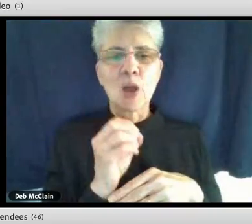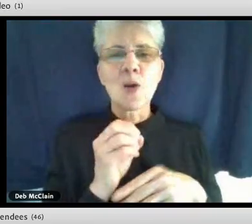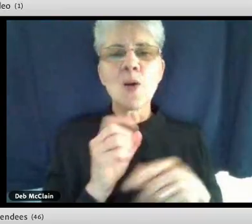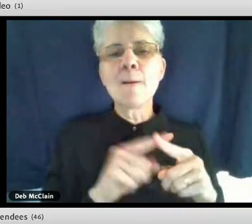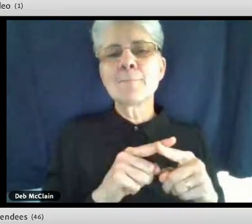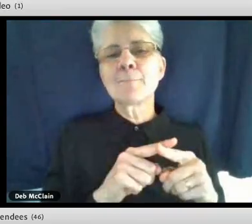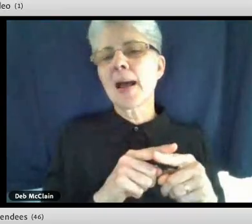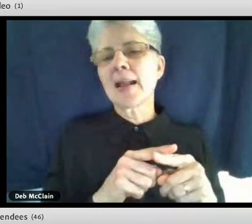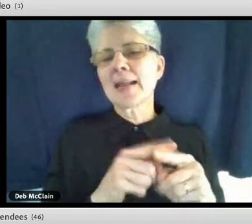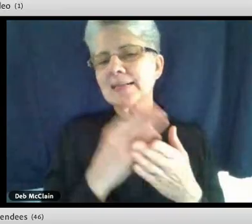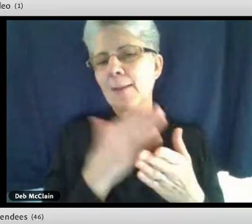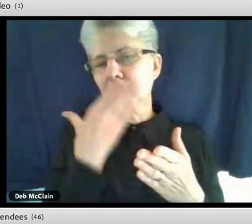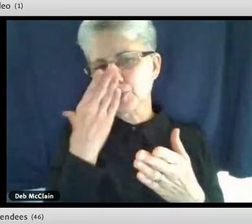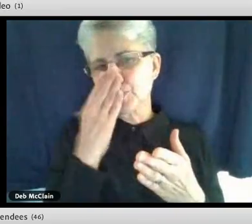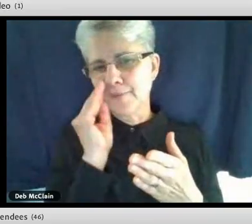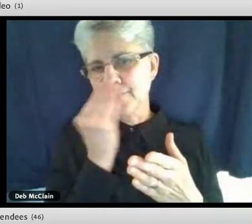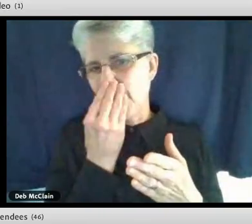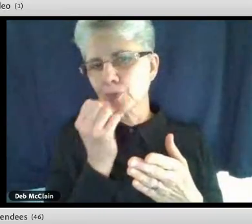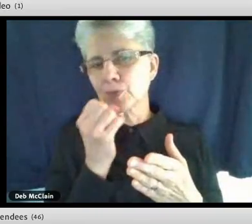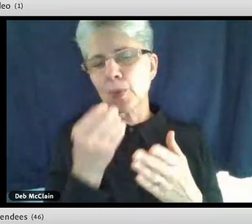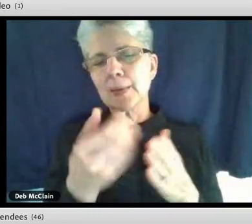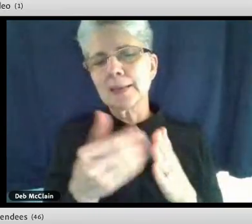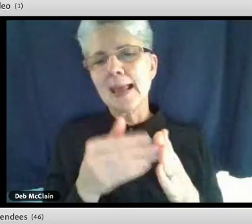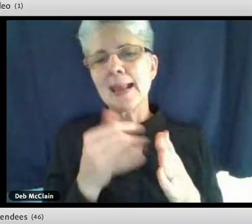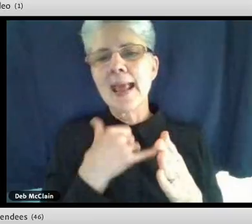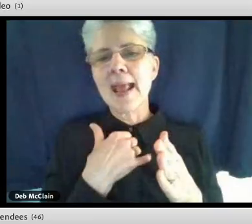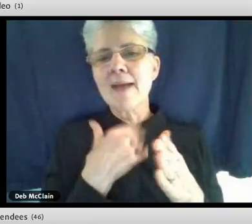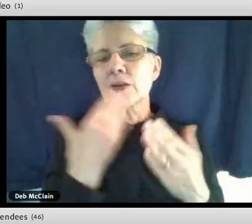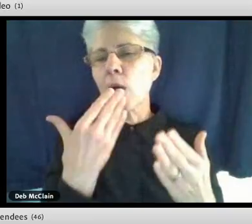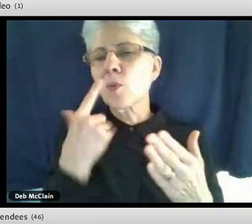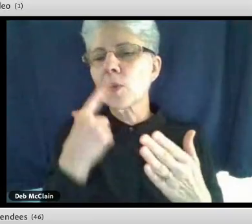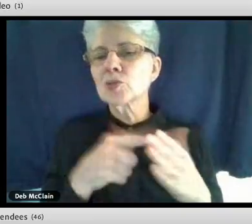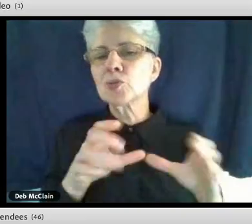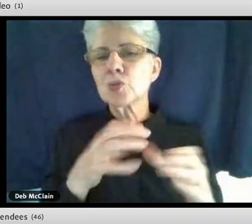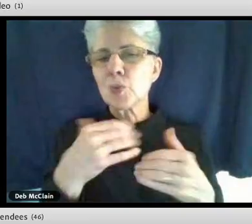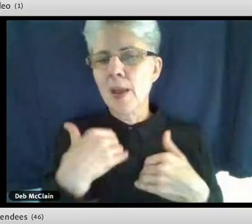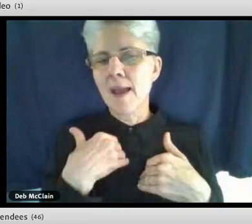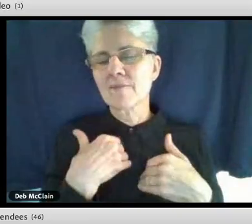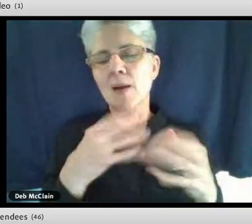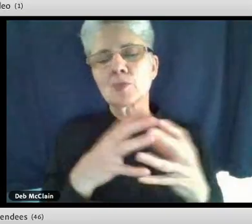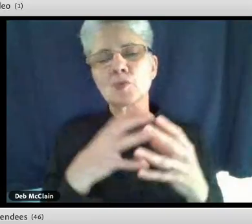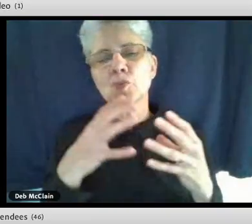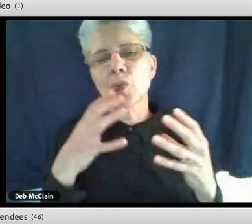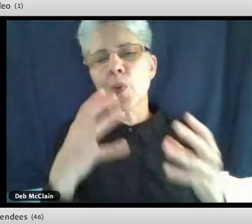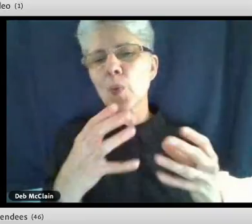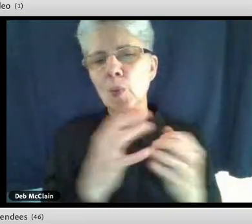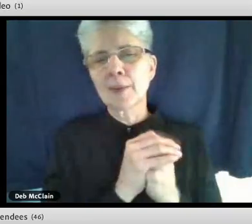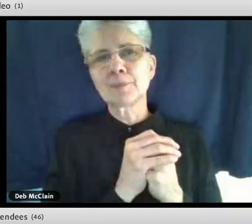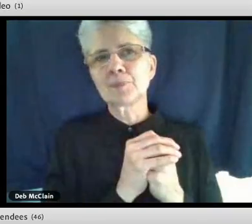I am so blessed, I really am, and I know a lot of people aren't, and so the other thing you can think about